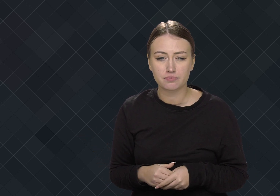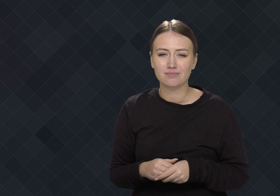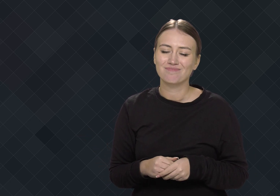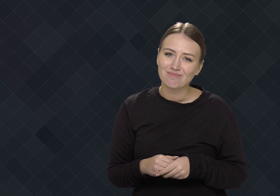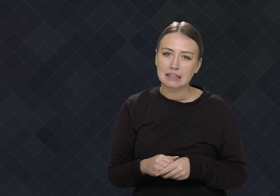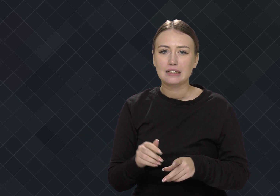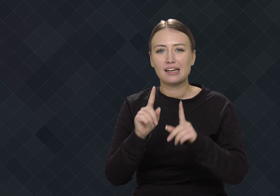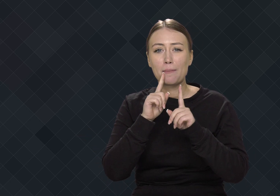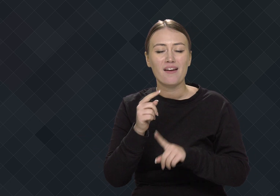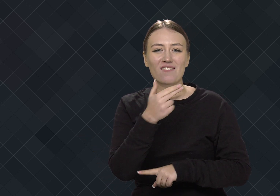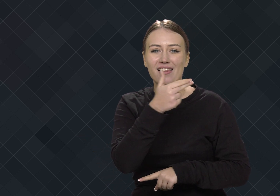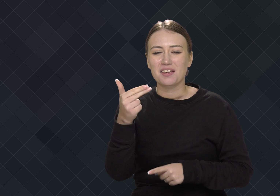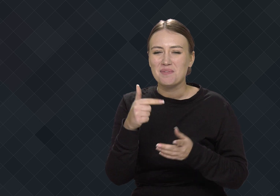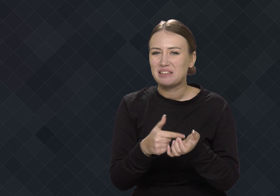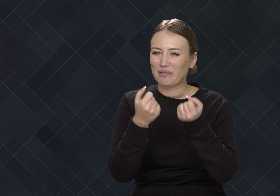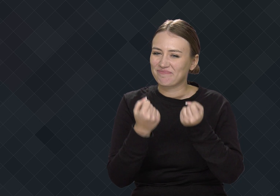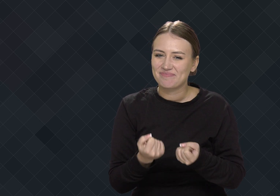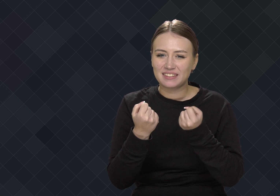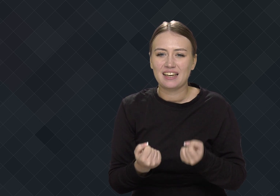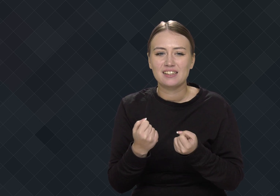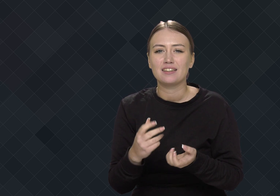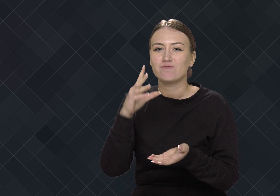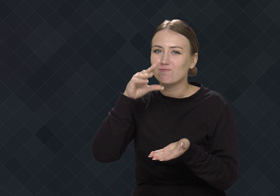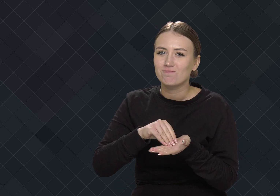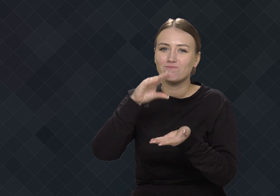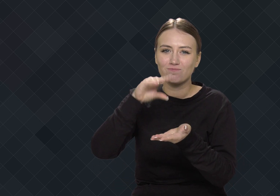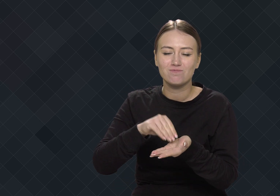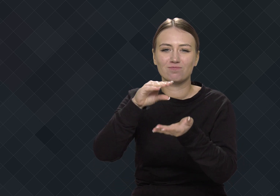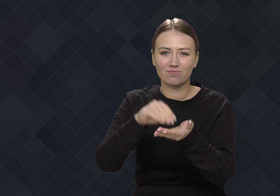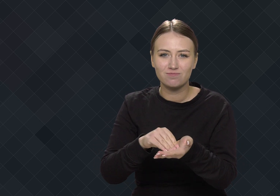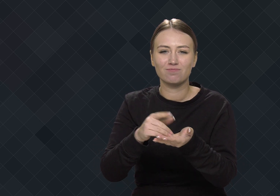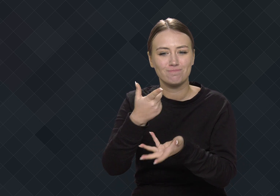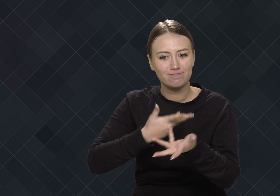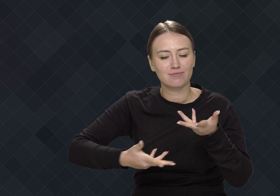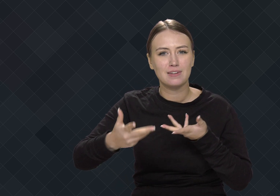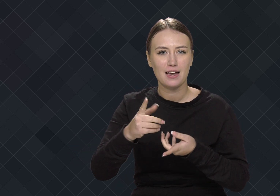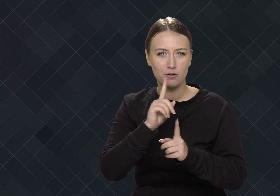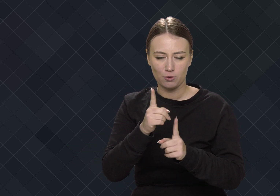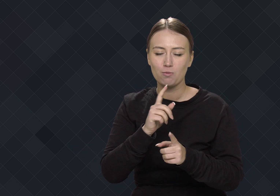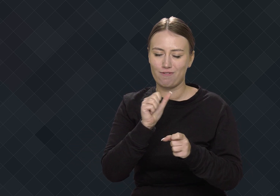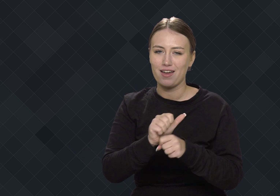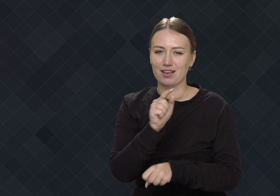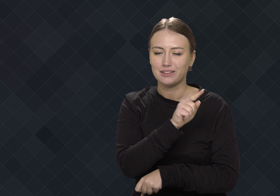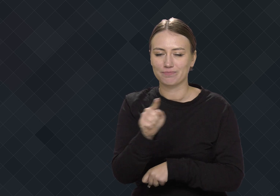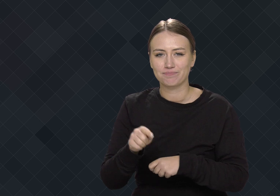This is a challenging topic, discussed multiple times.